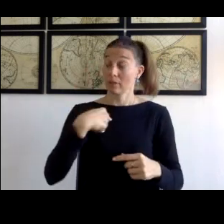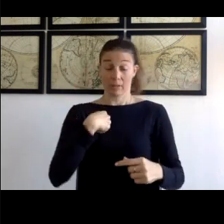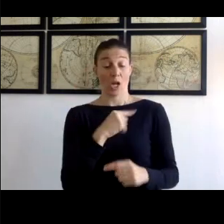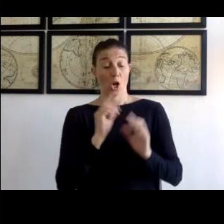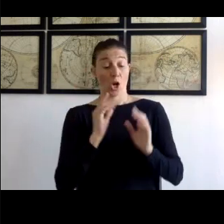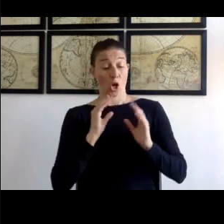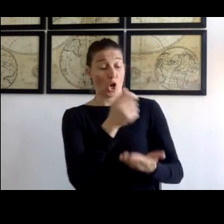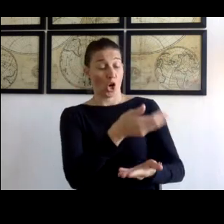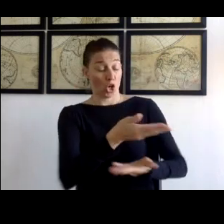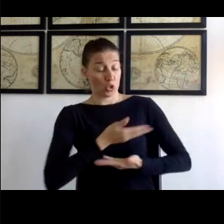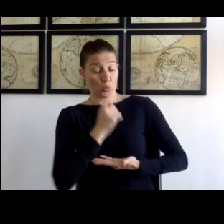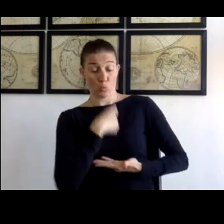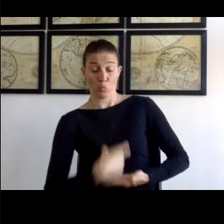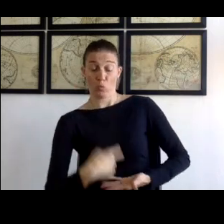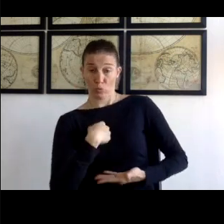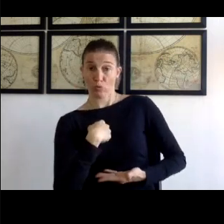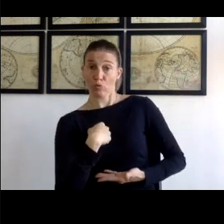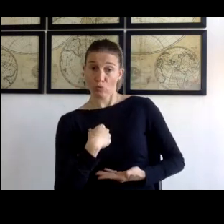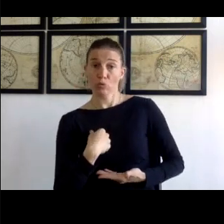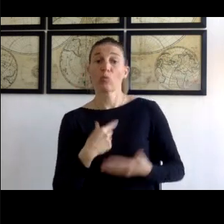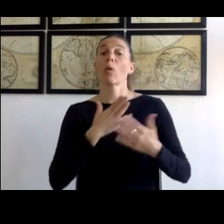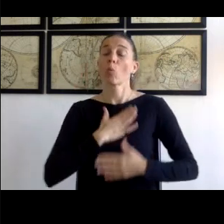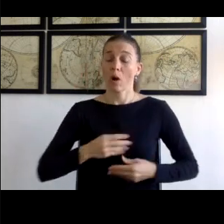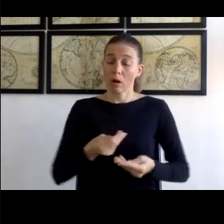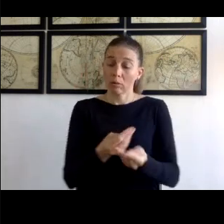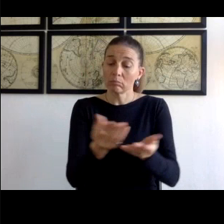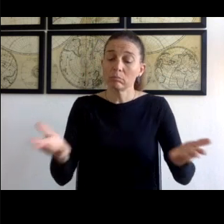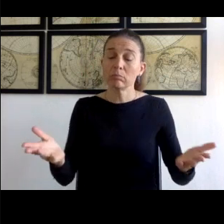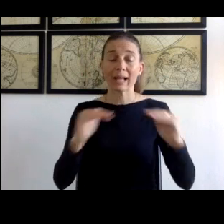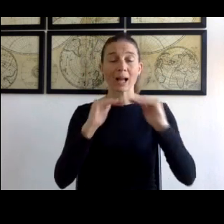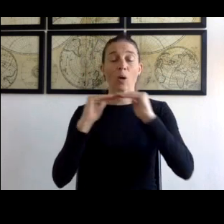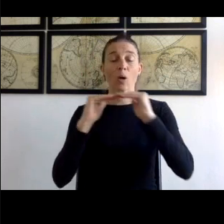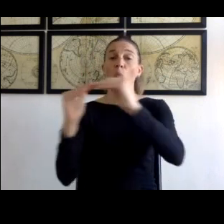to ensure equivalent access and choice of Electronic Communication Services.